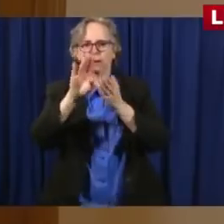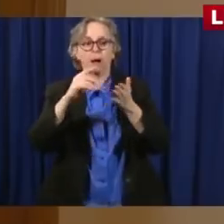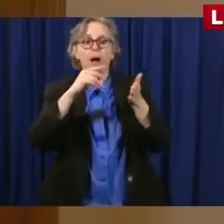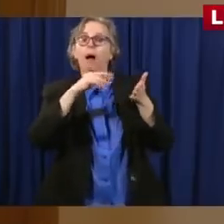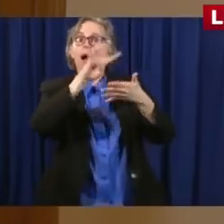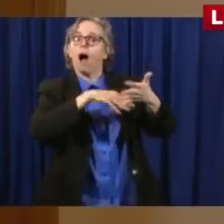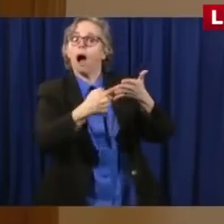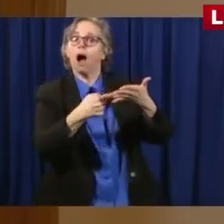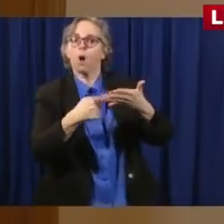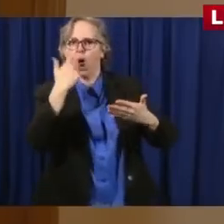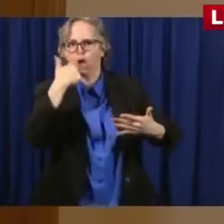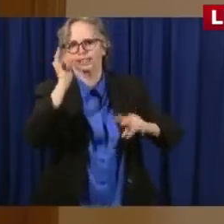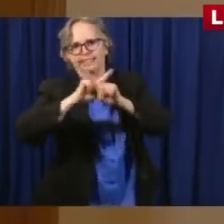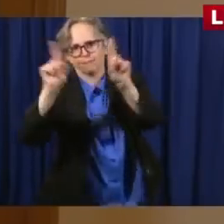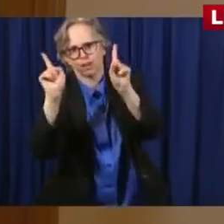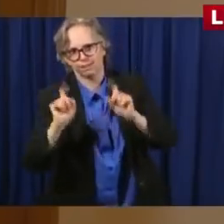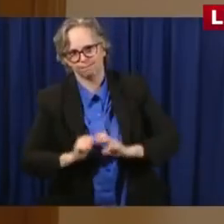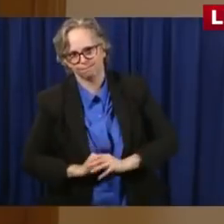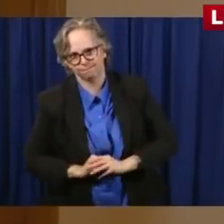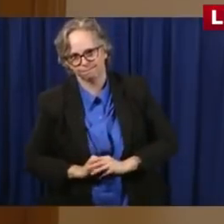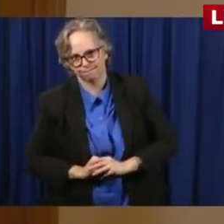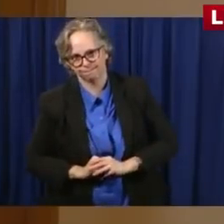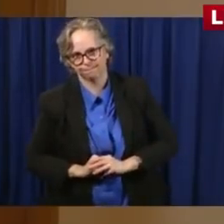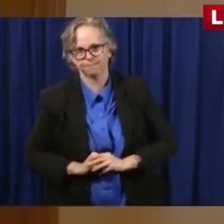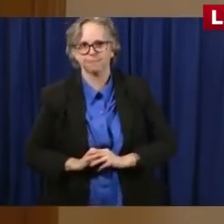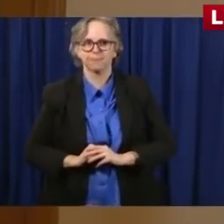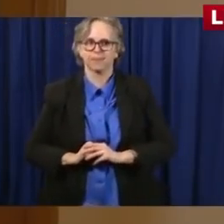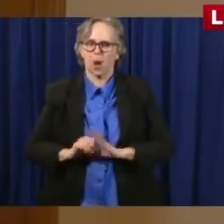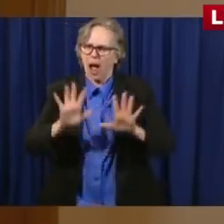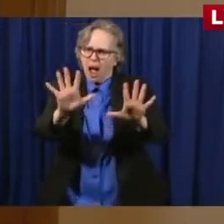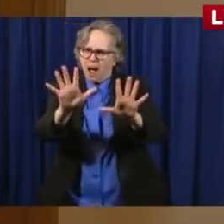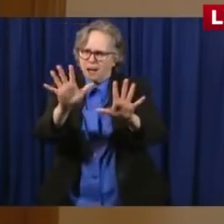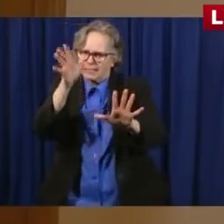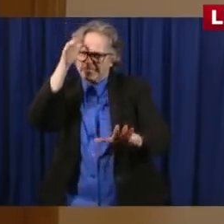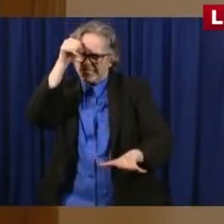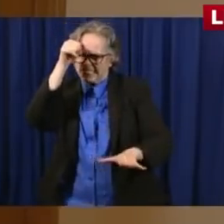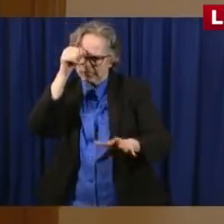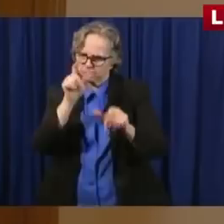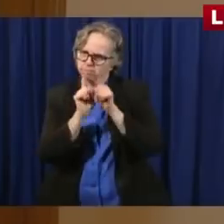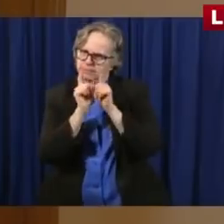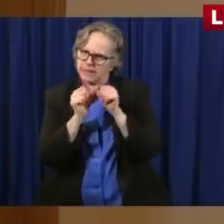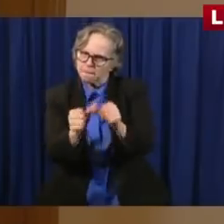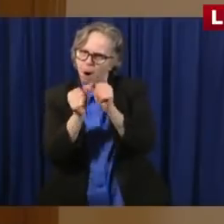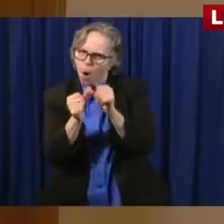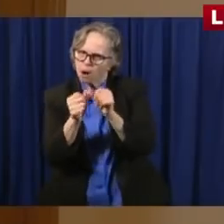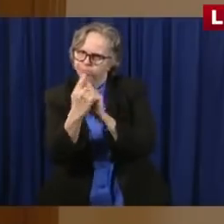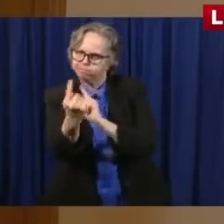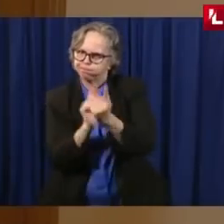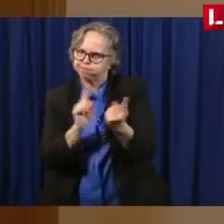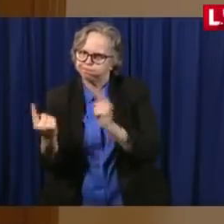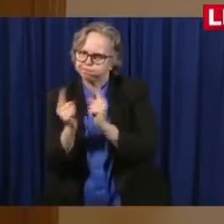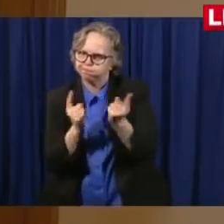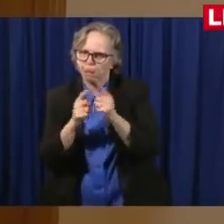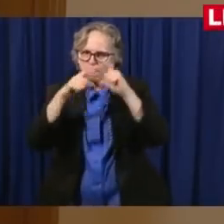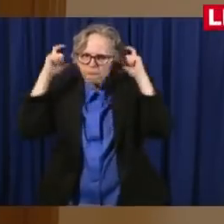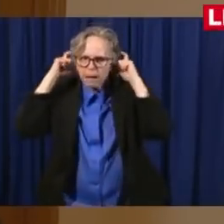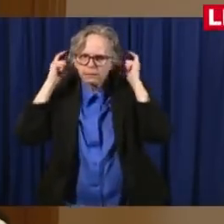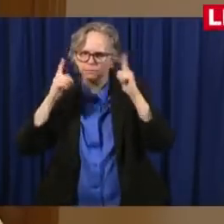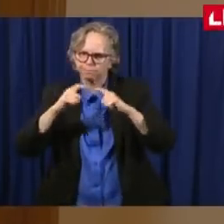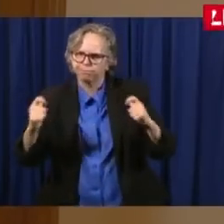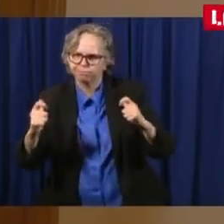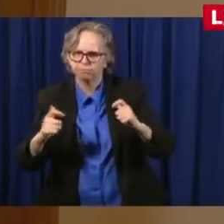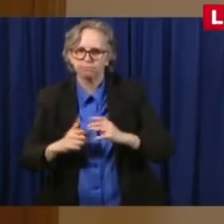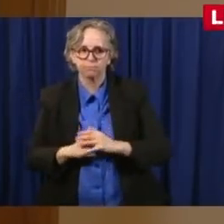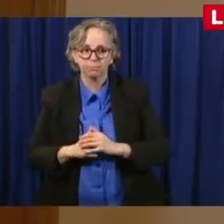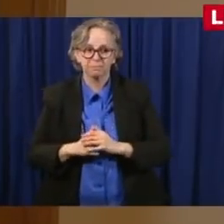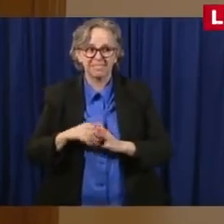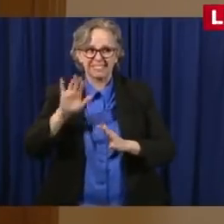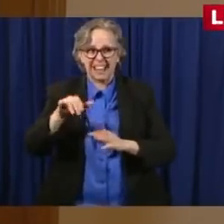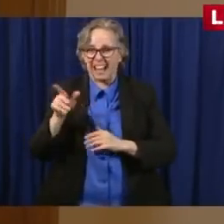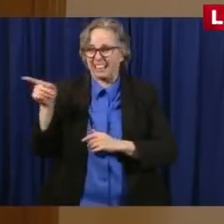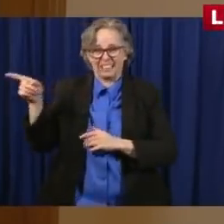IF WE ALL RAN OUTSIDE INTO MORE WEEKS, WE WOULD HAVE GONE UP AGAIN.